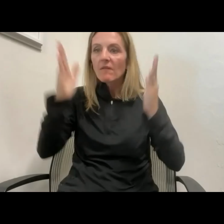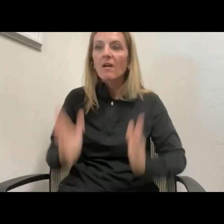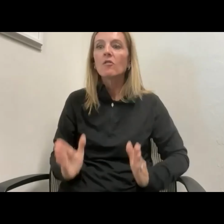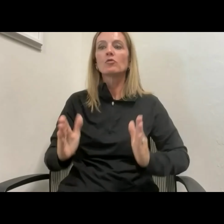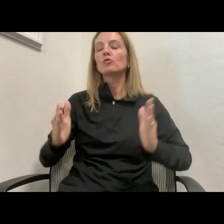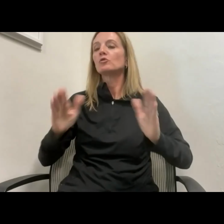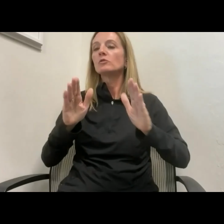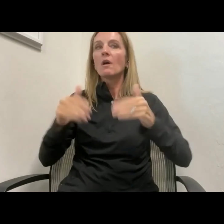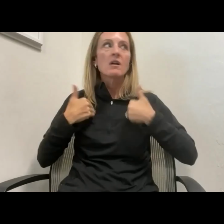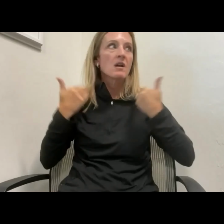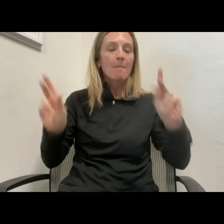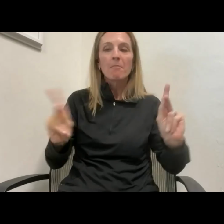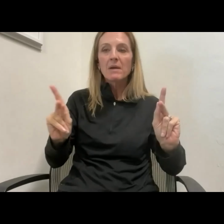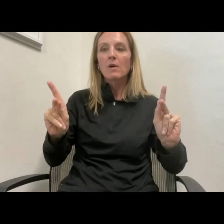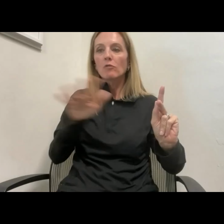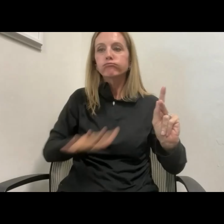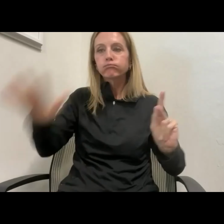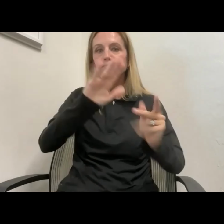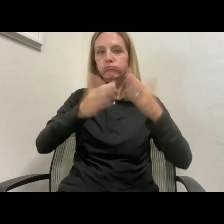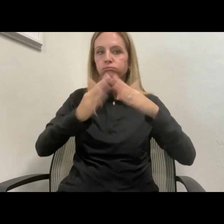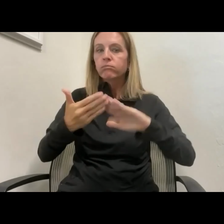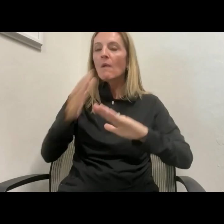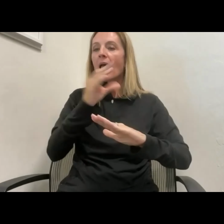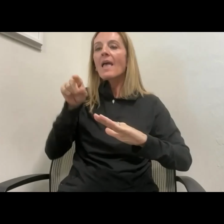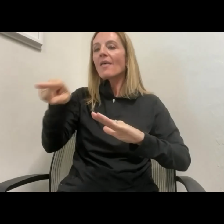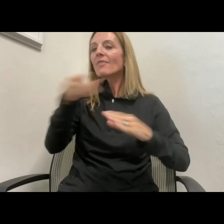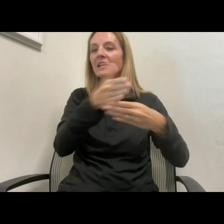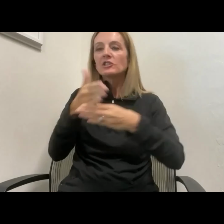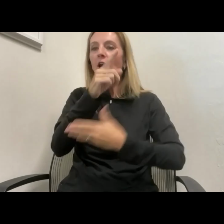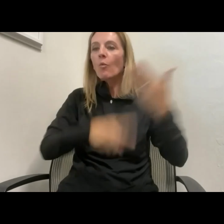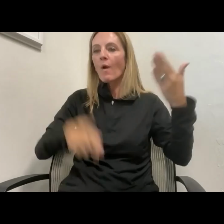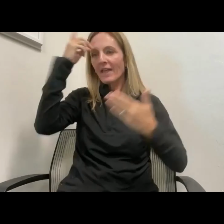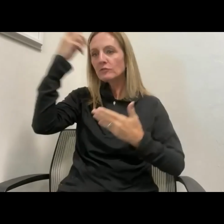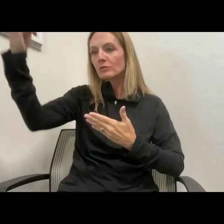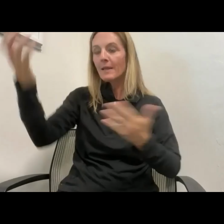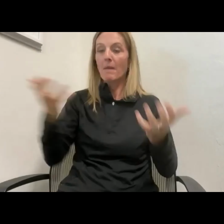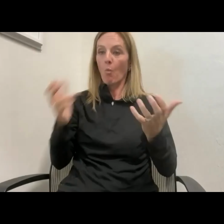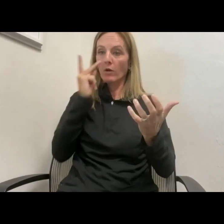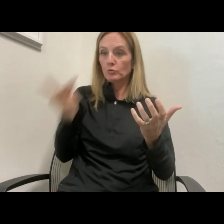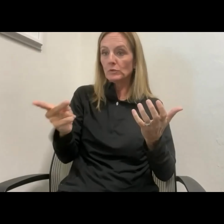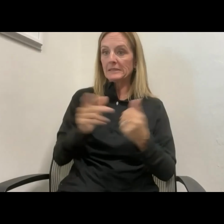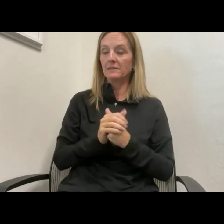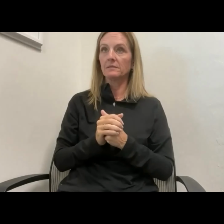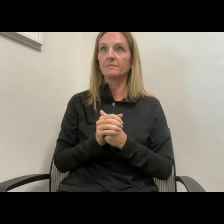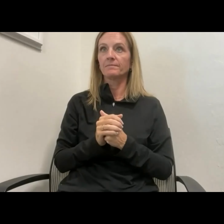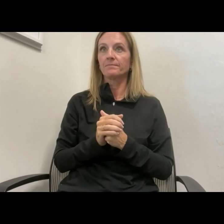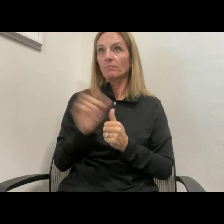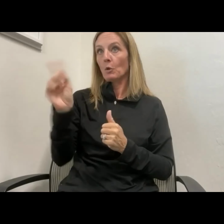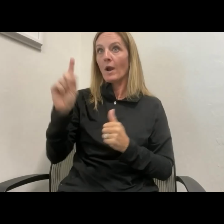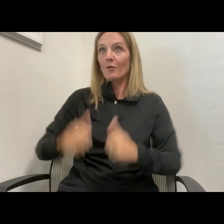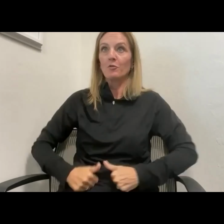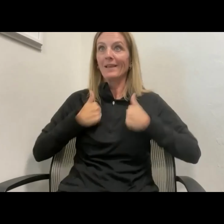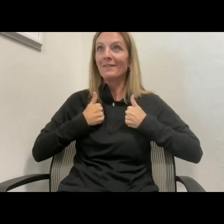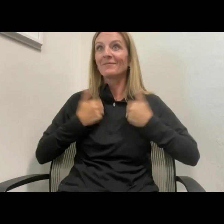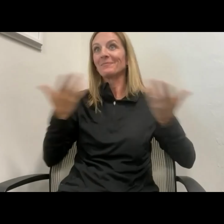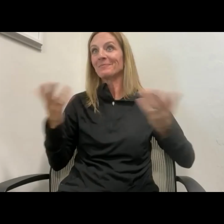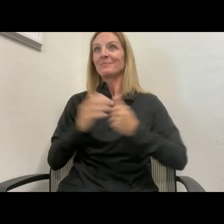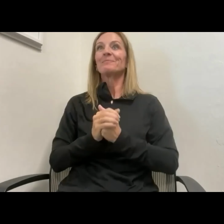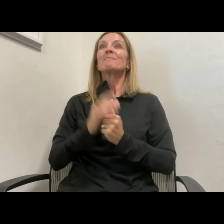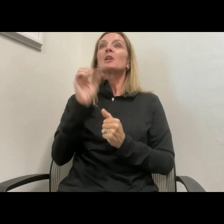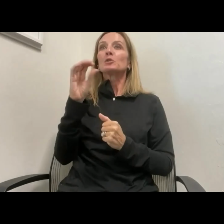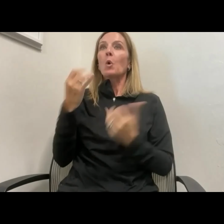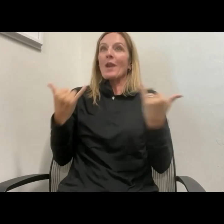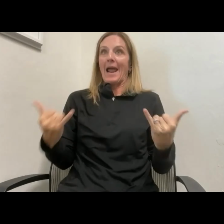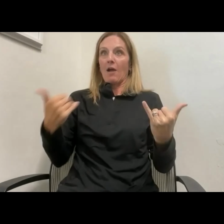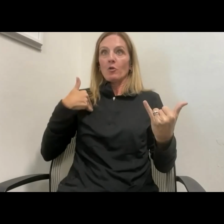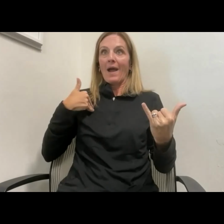and they've shared what they dream and want to see in where you live.And so now you’ve got, maybe,